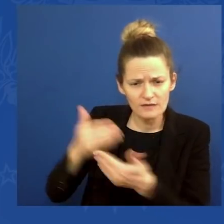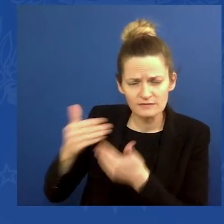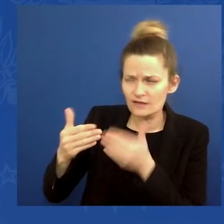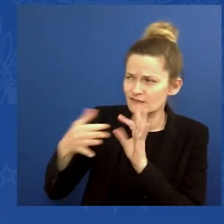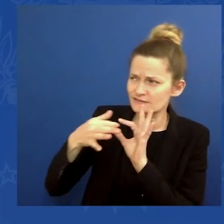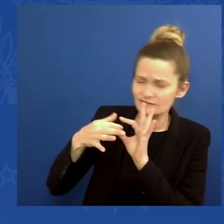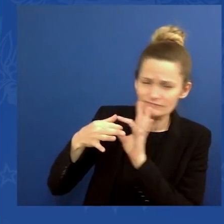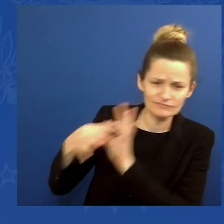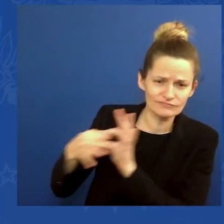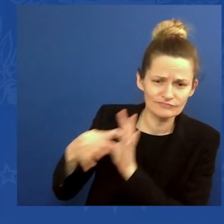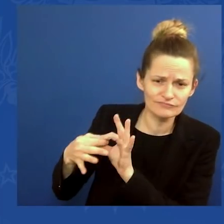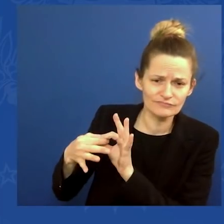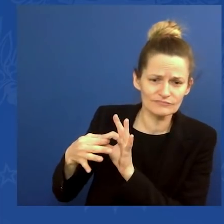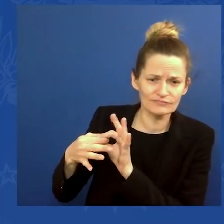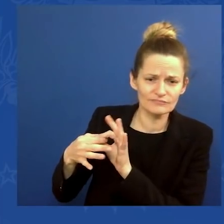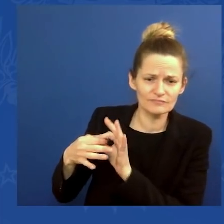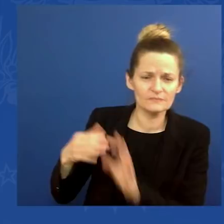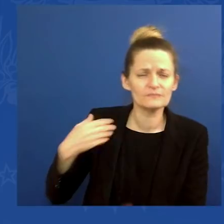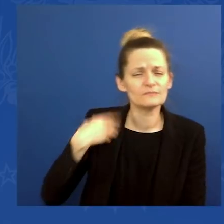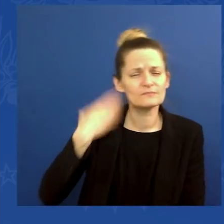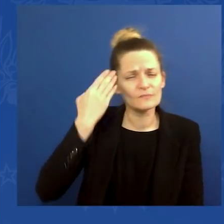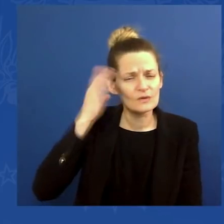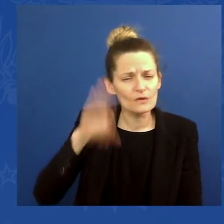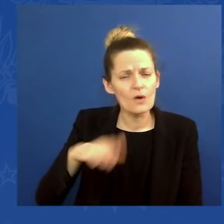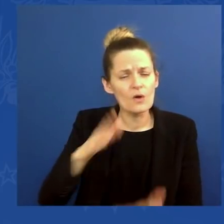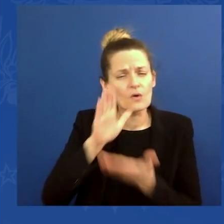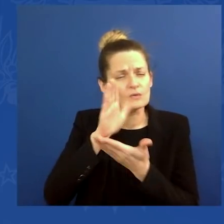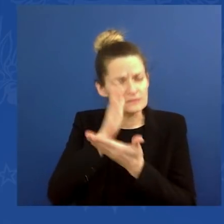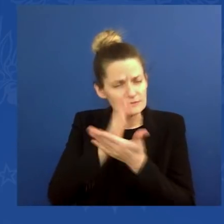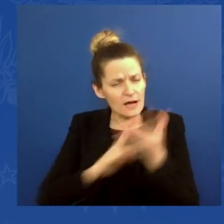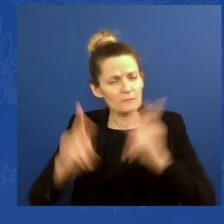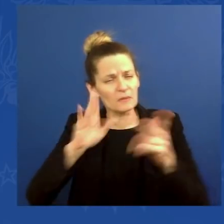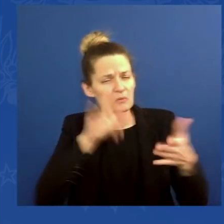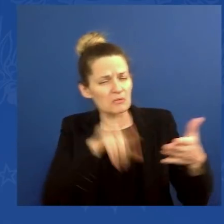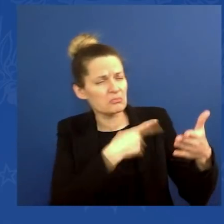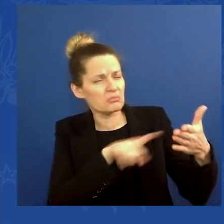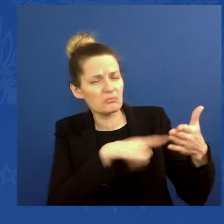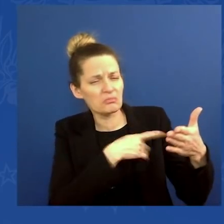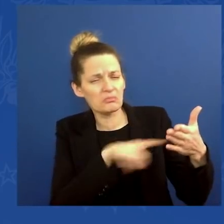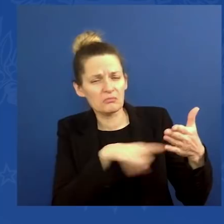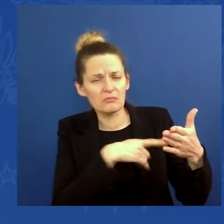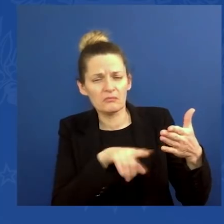And I know some criticize me, but I've -- I've be- -- I have a good relationship